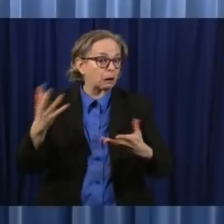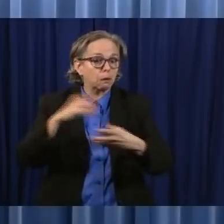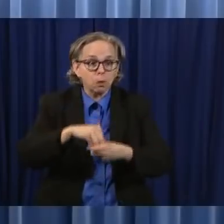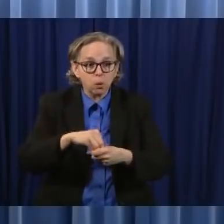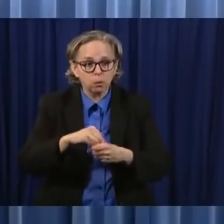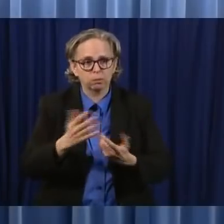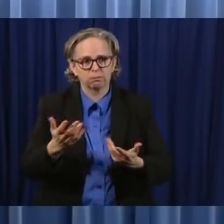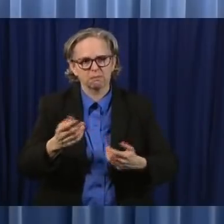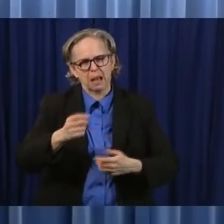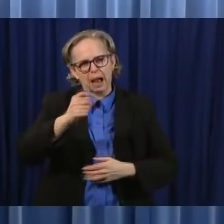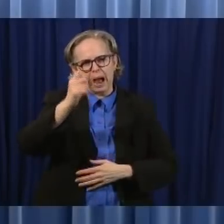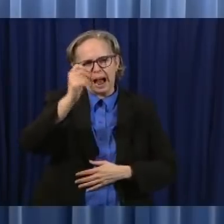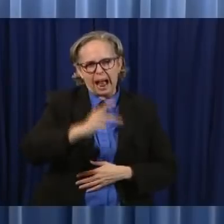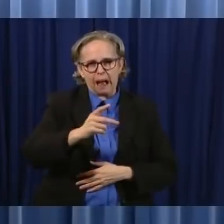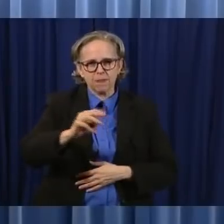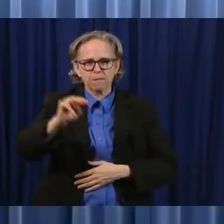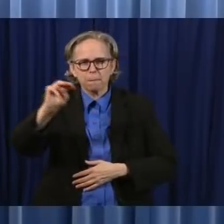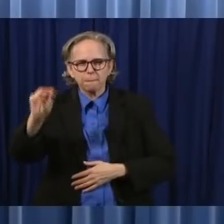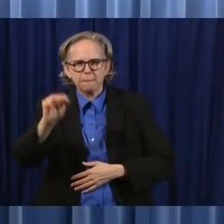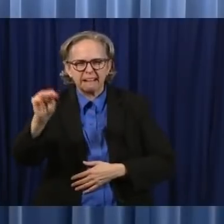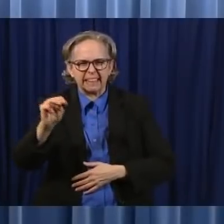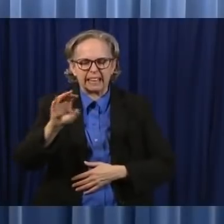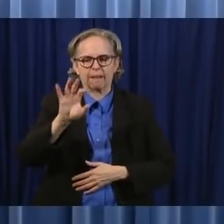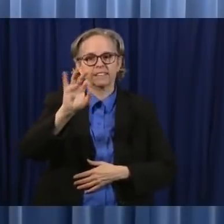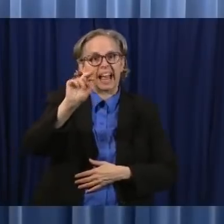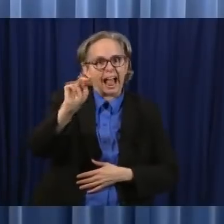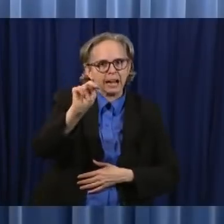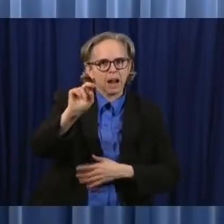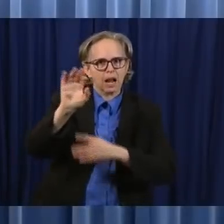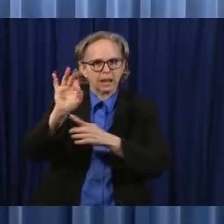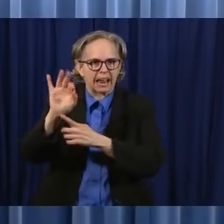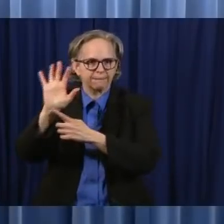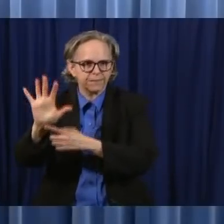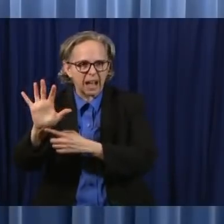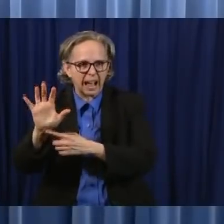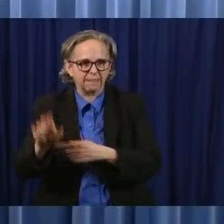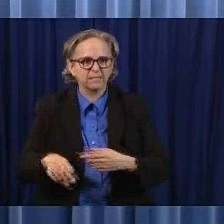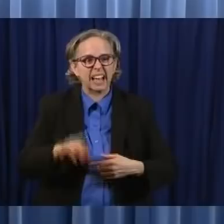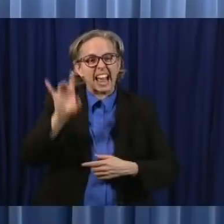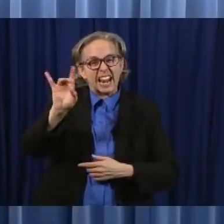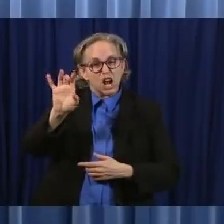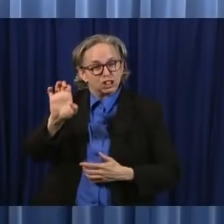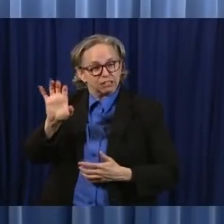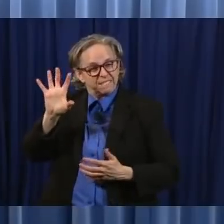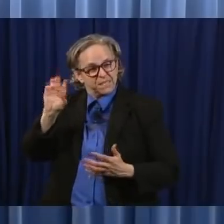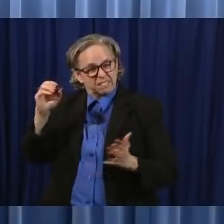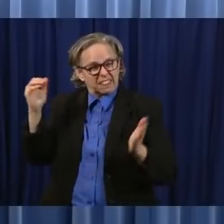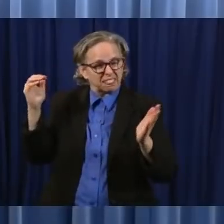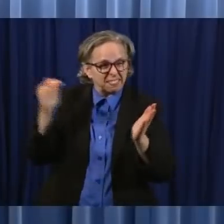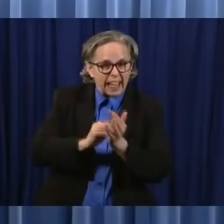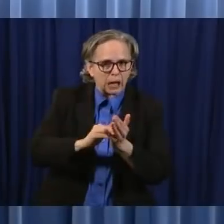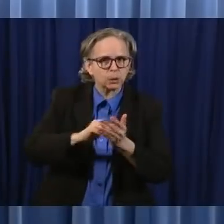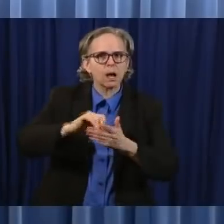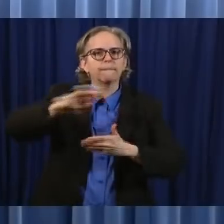OUT TO NURSING HOMES, JAILS, CONGREGANT LIVING FACILITIES, HOSPITALS AND TO FIRST RESPONDERS. THE SHIPMENT INCLUDED HALF 1